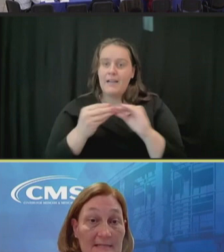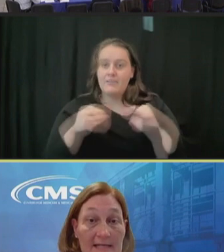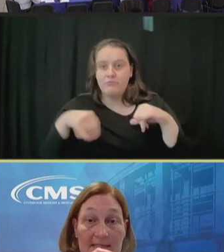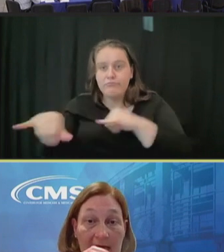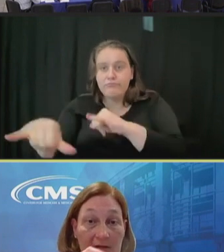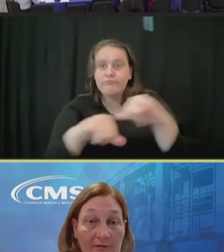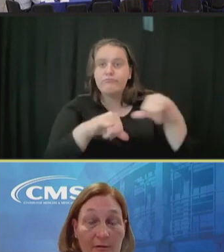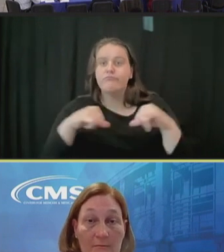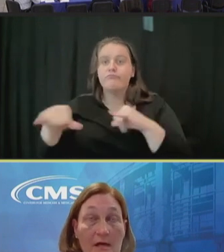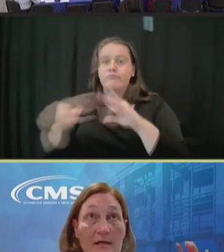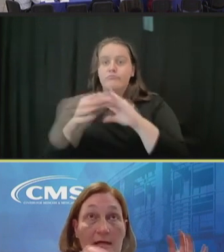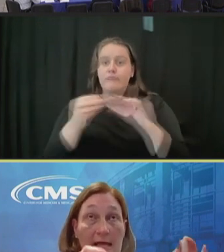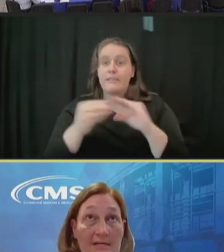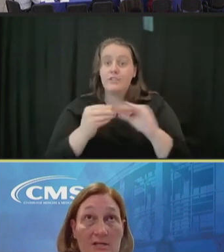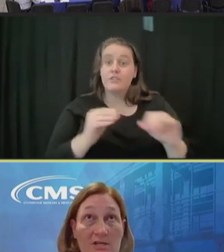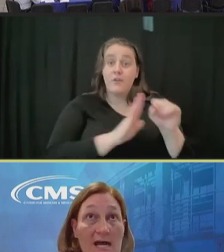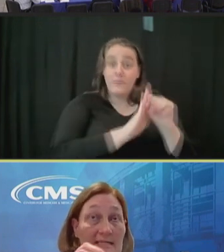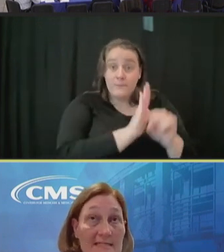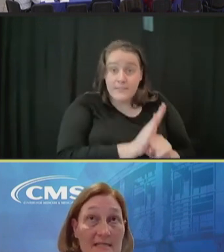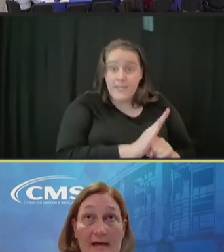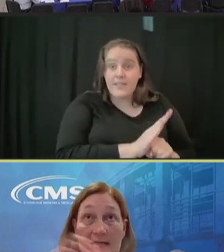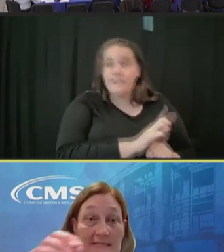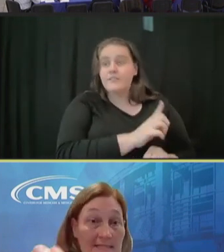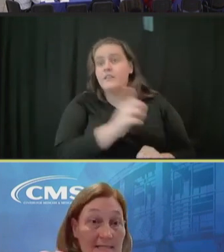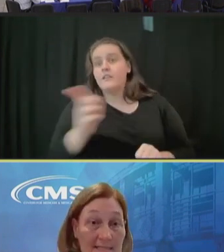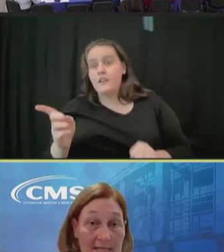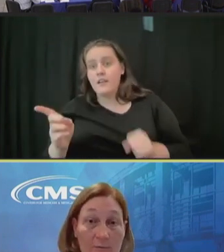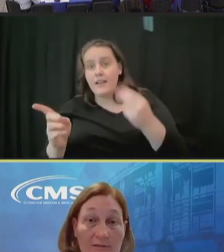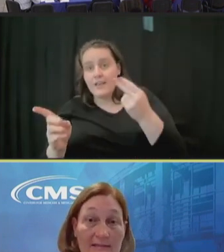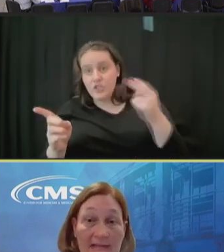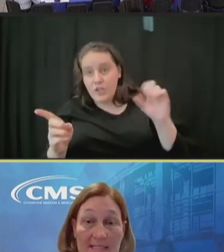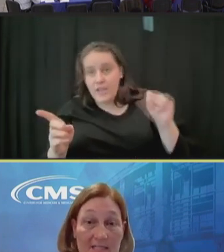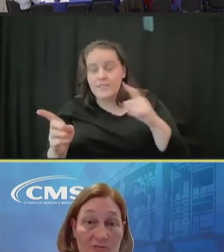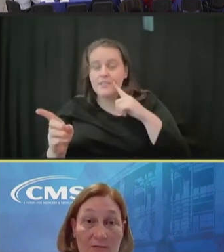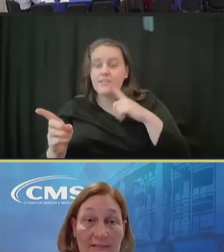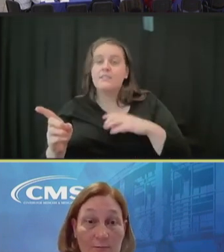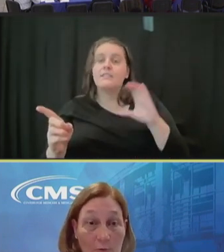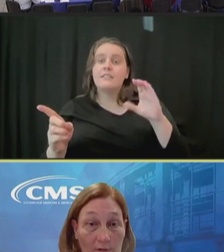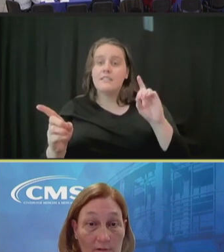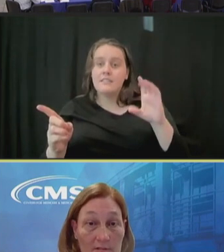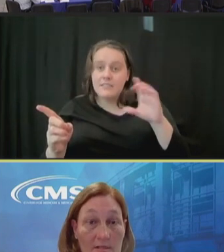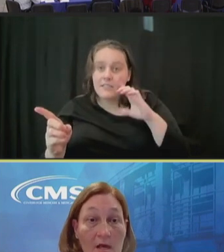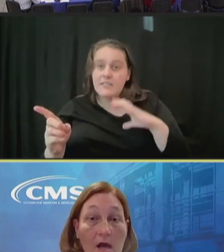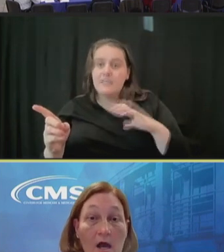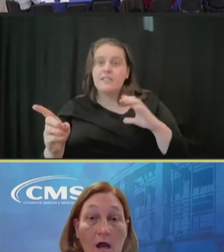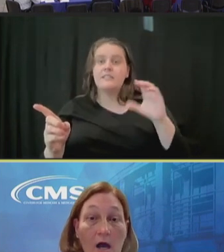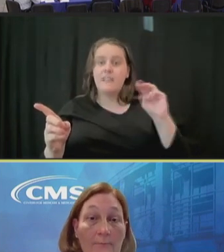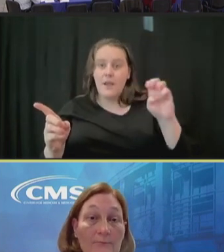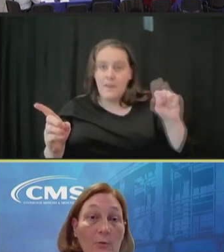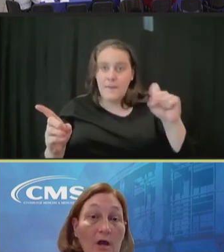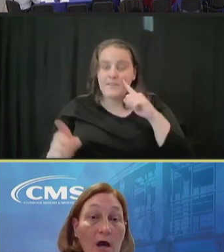from states and from HHS, CMS, CDC. We think that's extremely important.